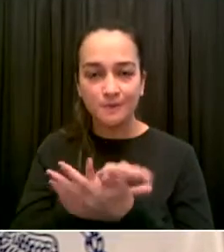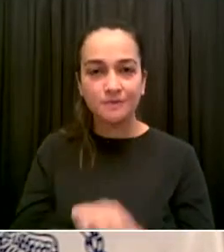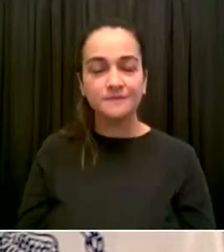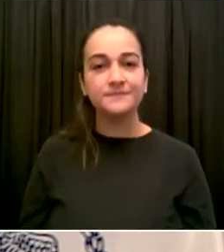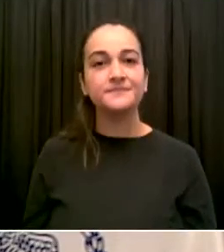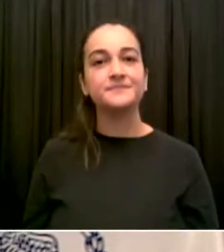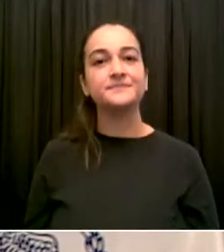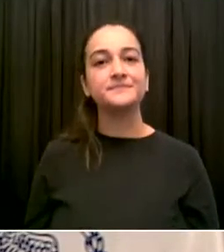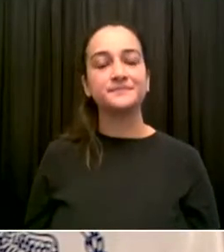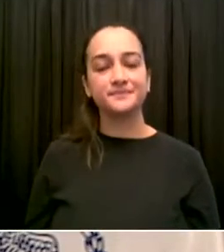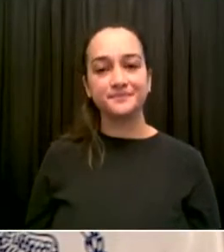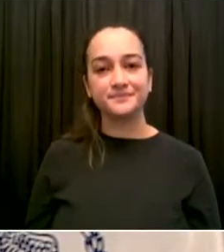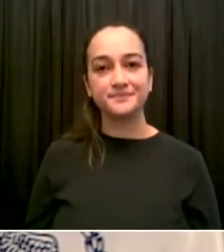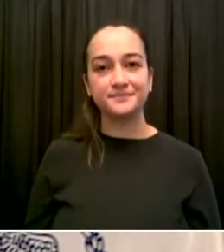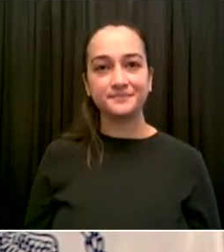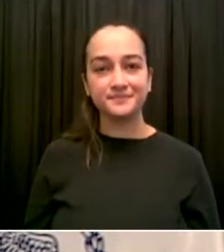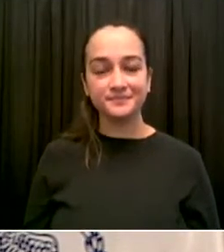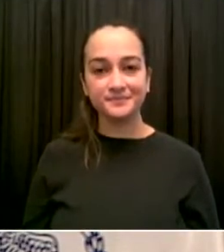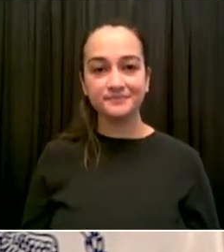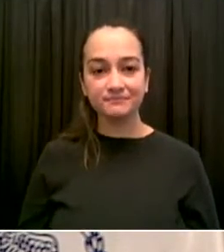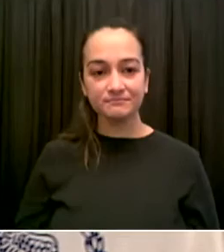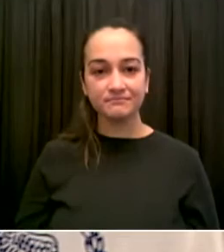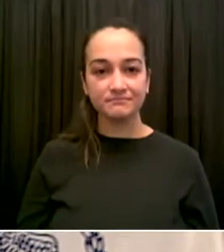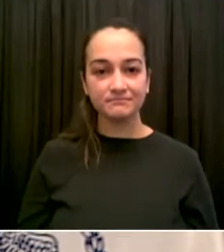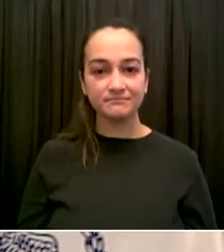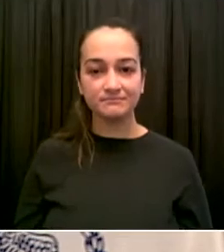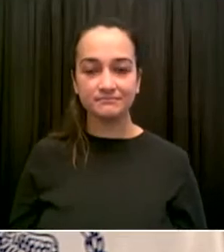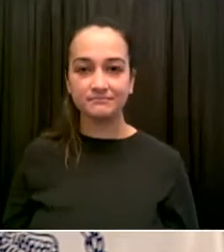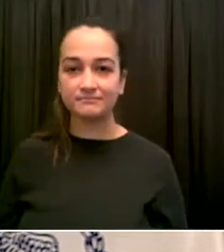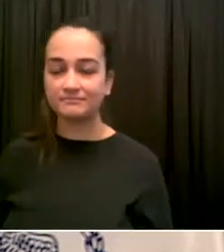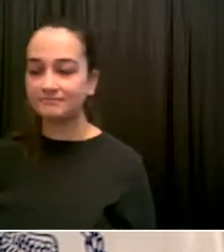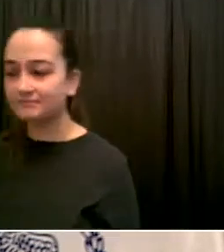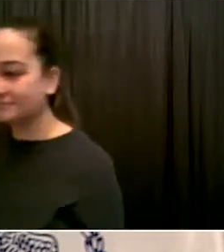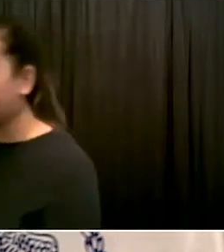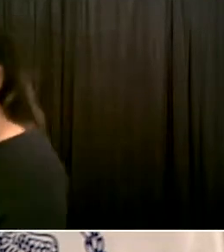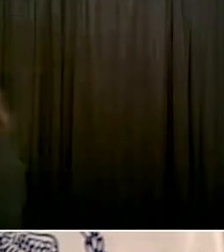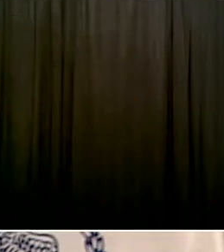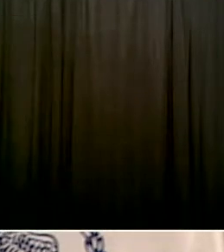VACCINE MANDATE FOR THE ADULTS